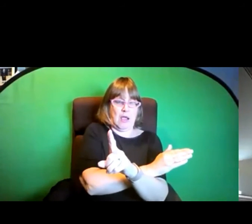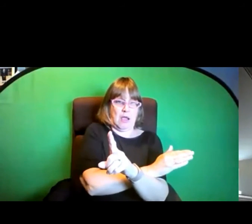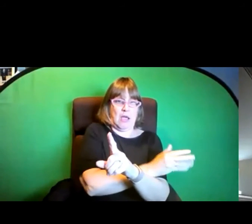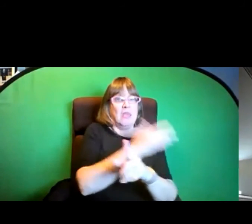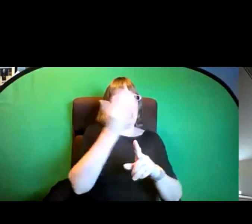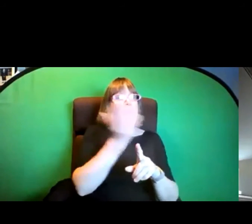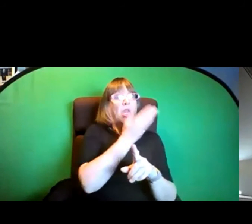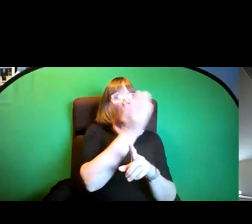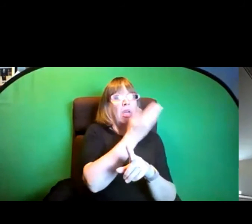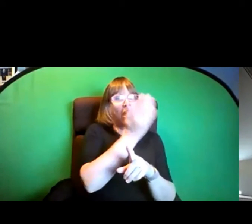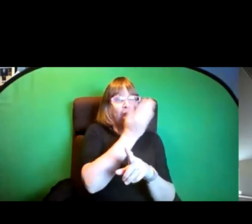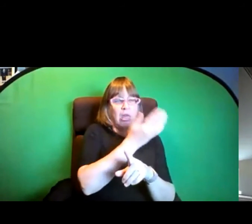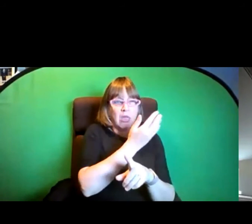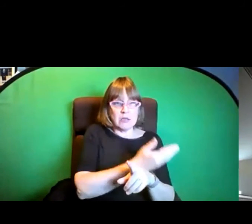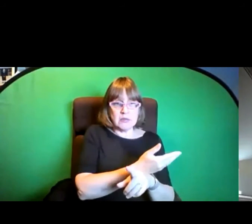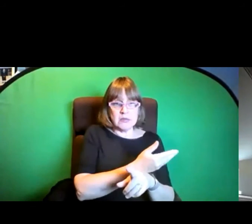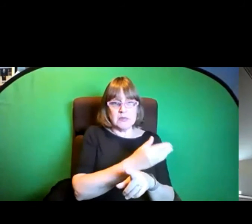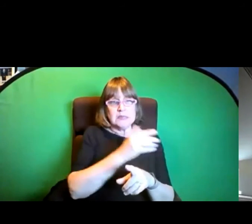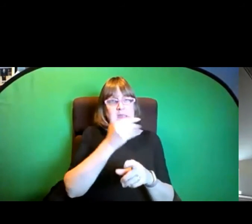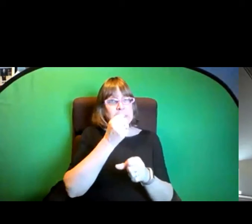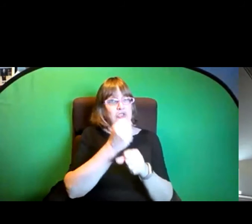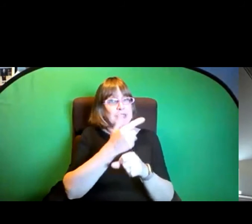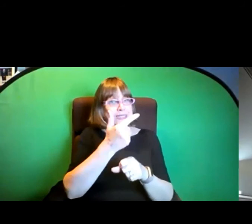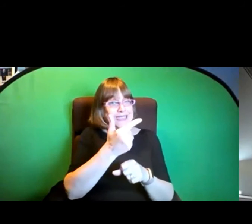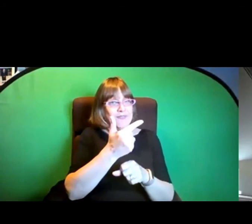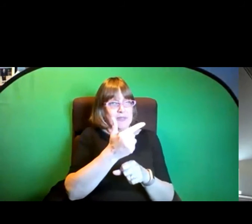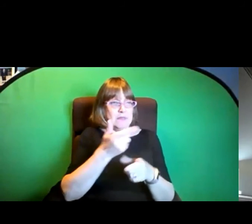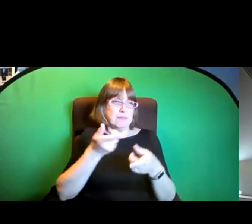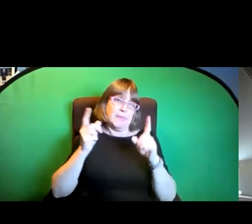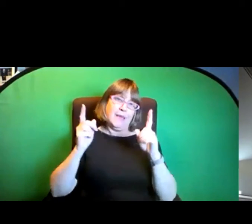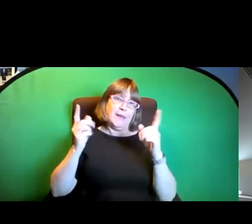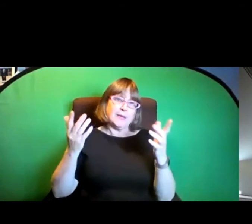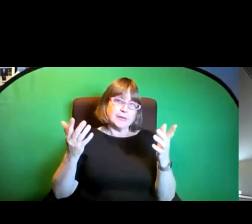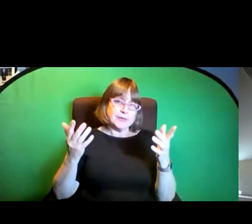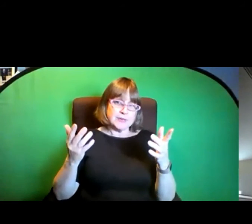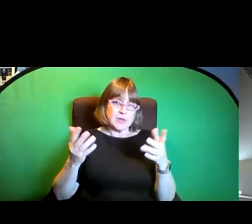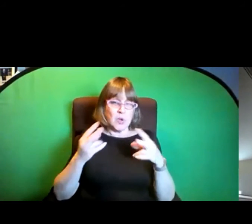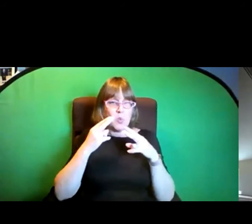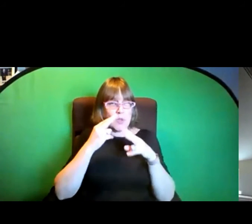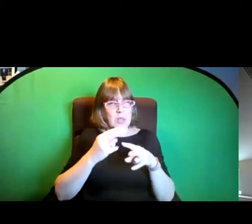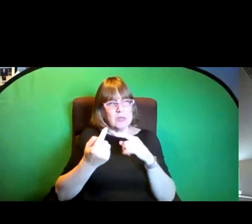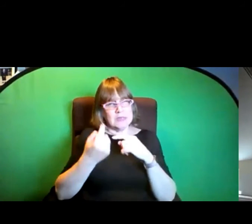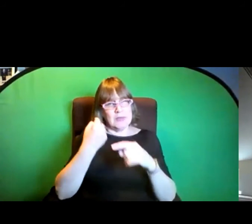even amongst its G7 peers some analysis done by the TUC earlier this year so that if you look